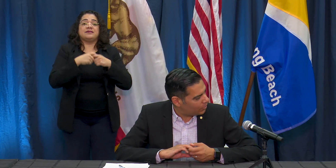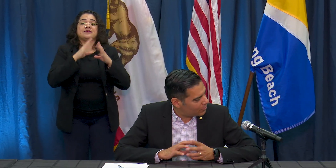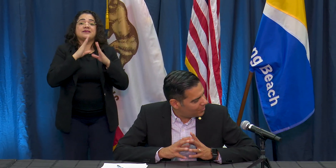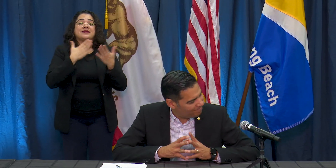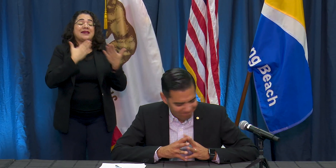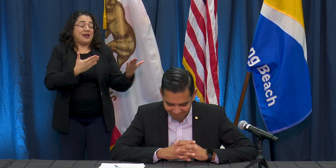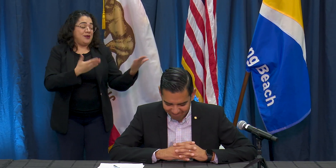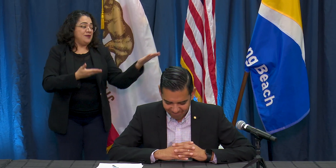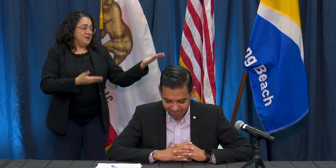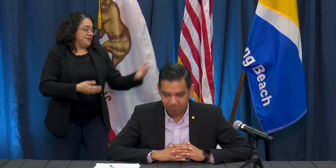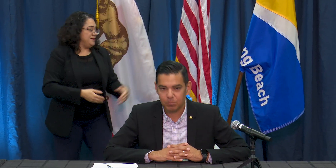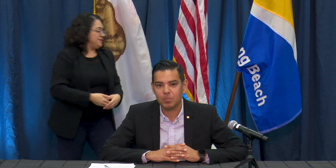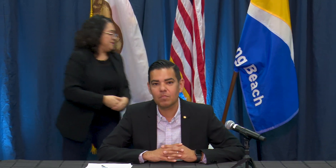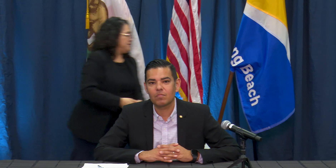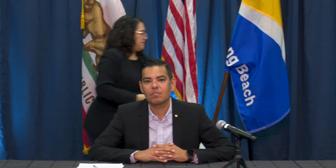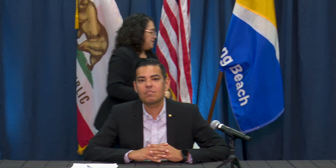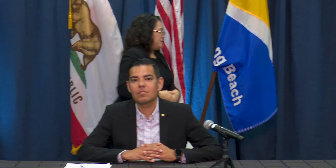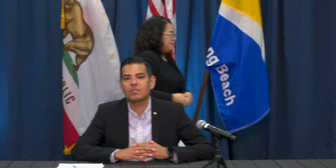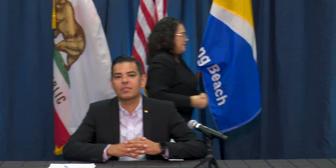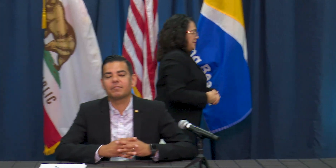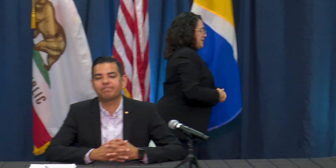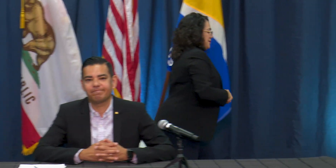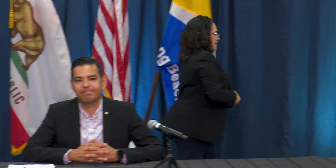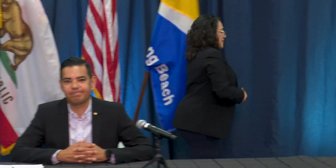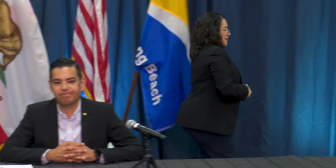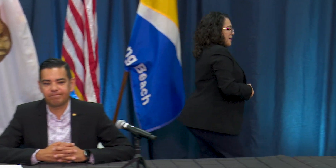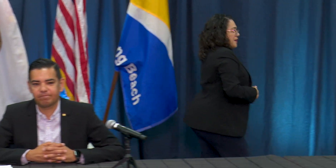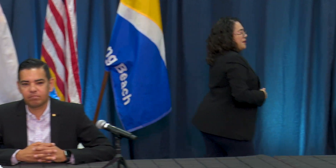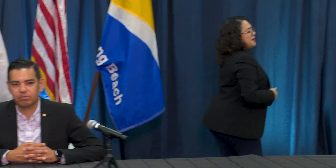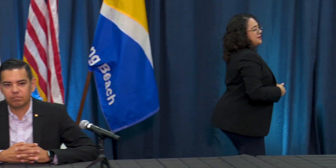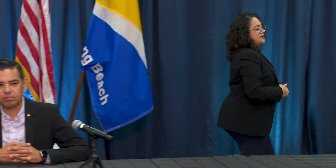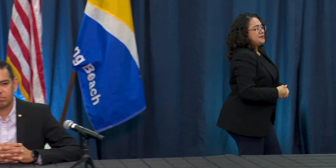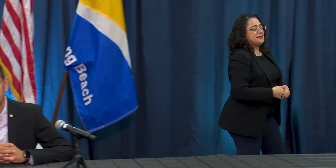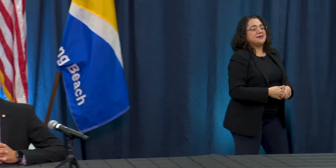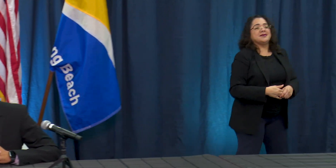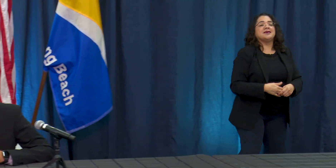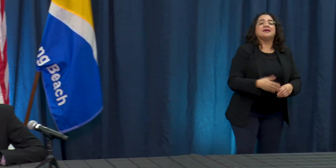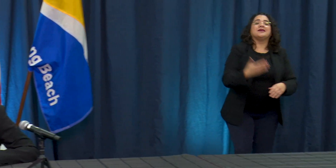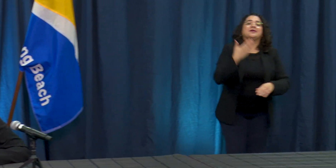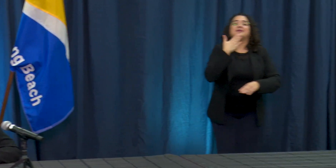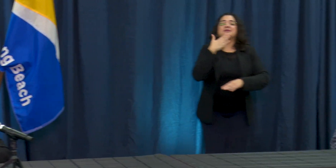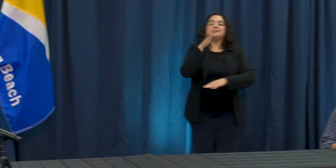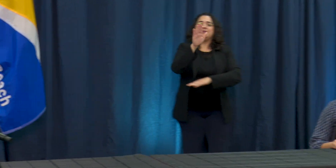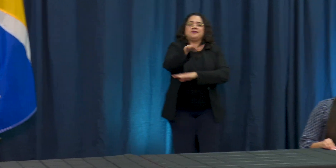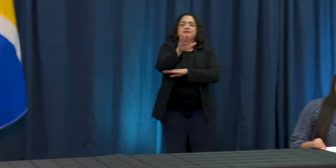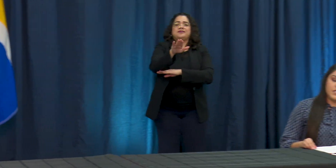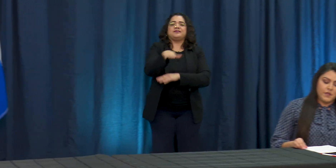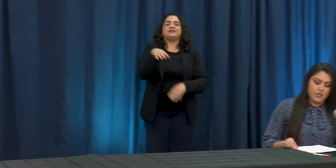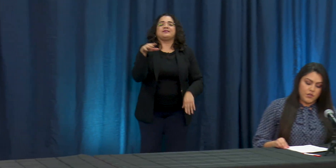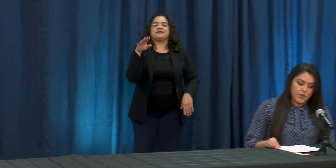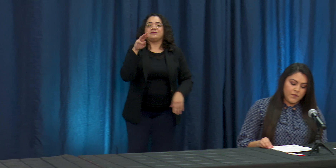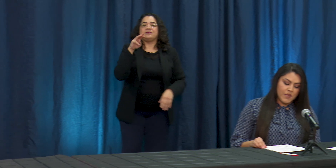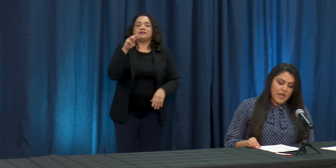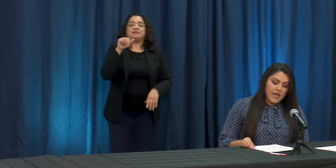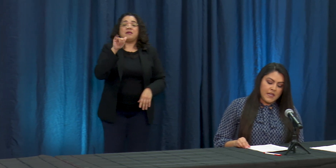You Leslie. yeah when I start this algunos de los temas Clavis que el alcalde Roberto Garcia de Long Beach means you know any